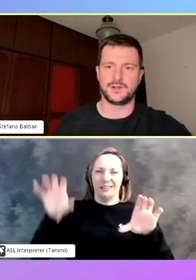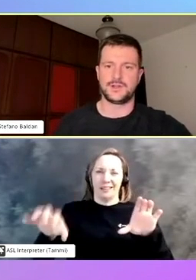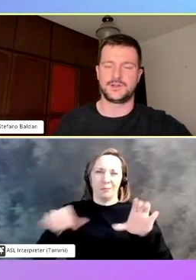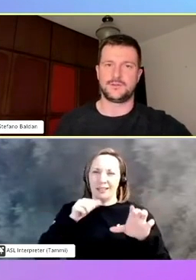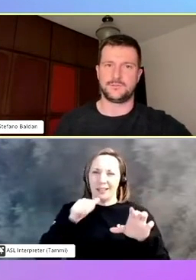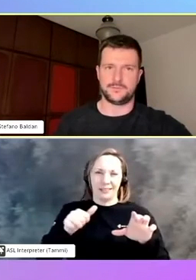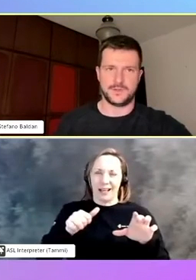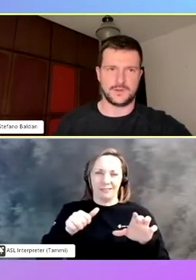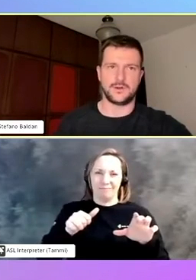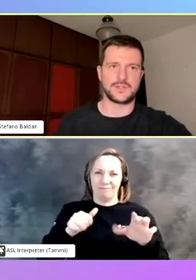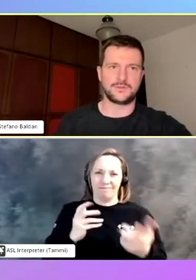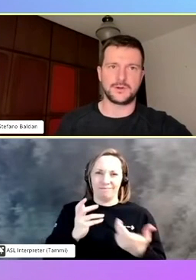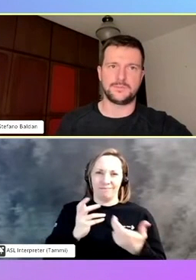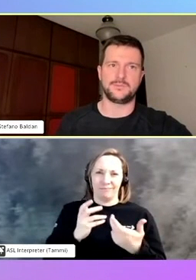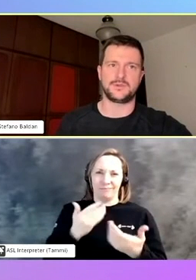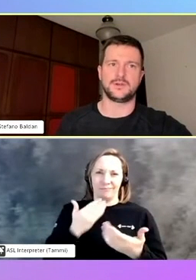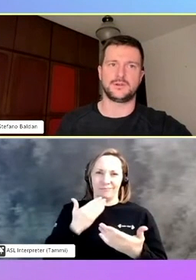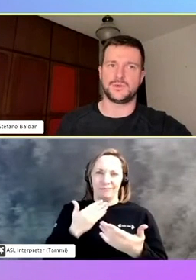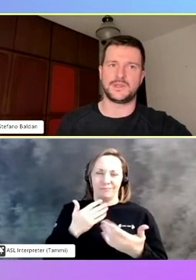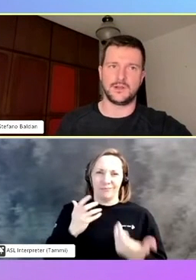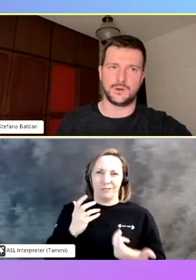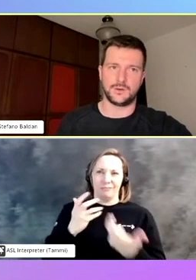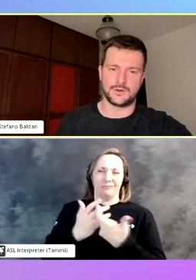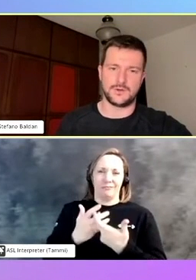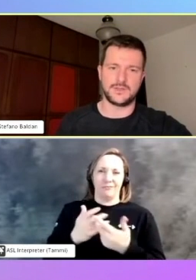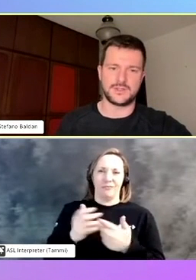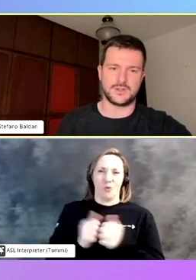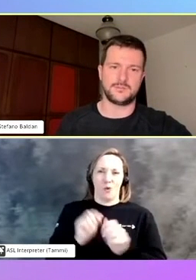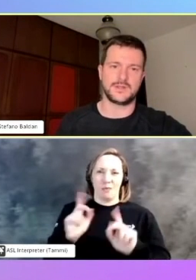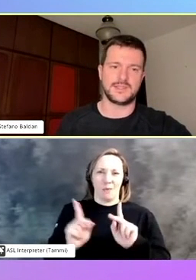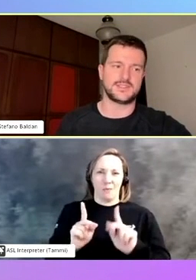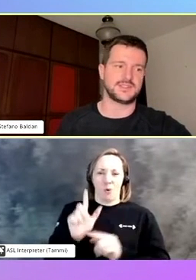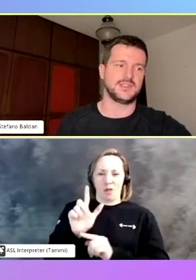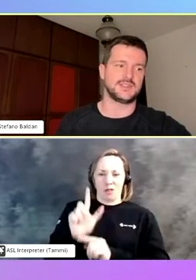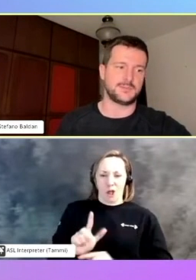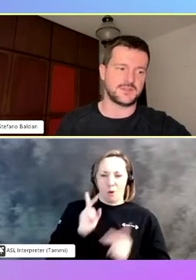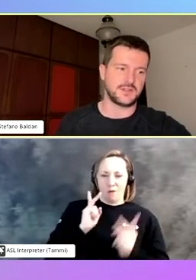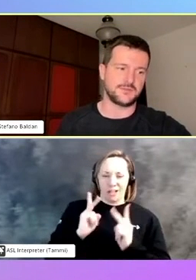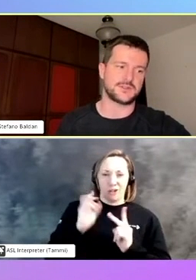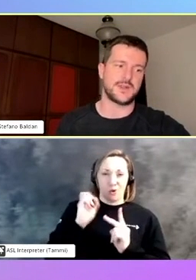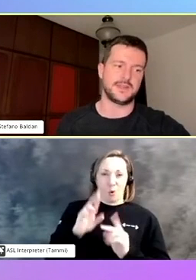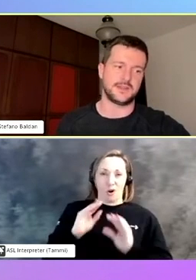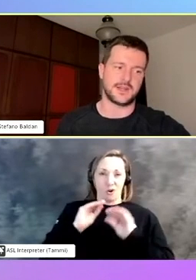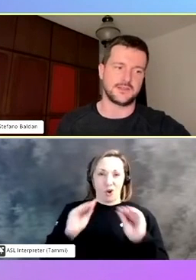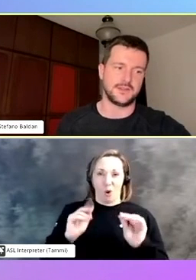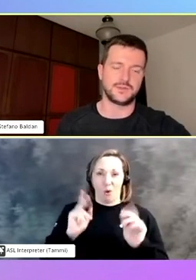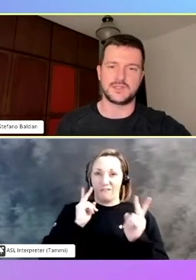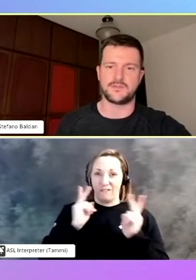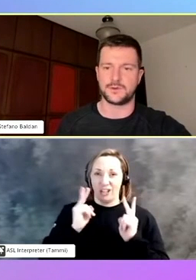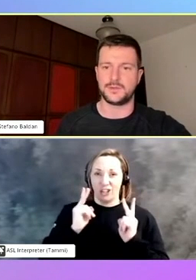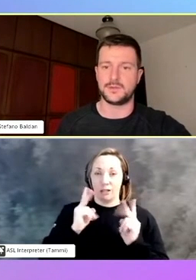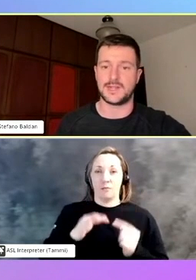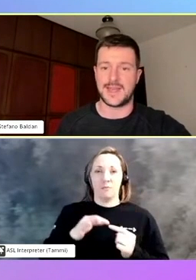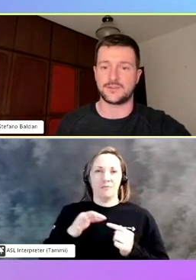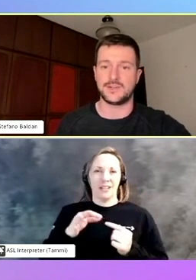we fixed over 95% of the issues in the audit. And this enabled us to create our first accessibility